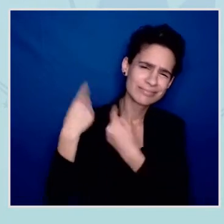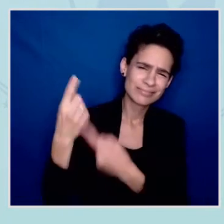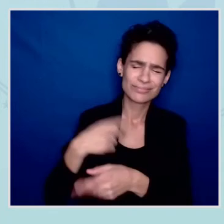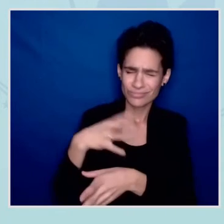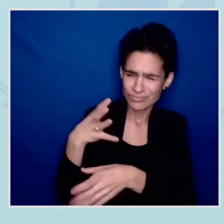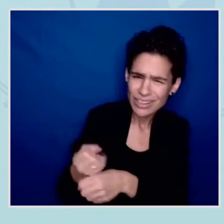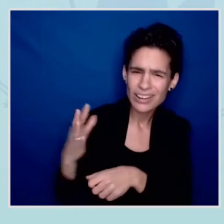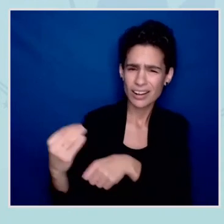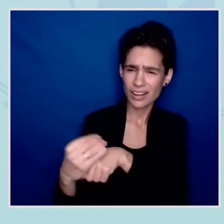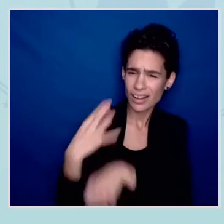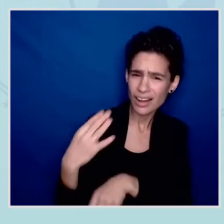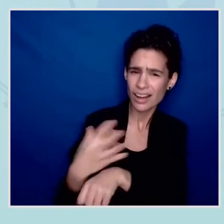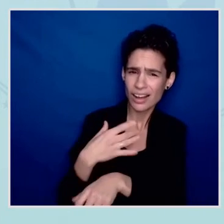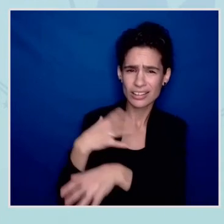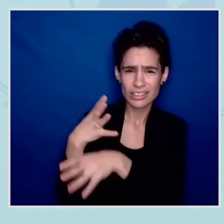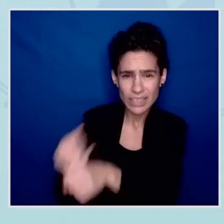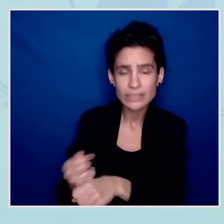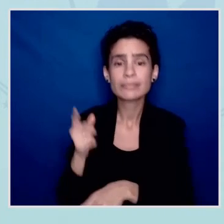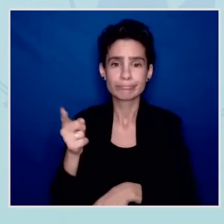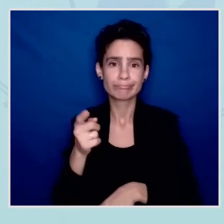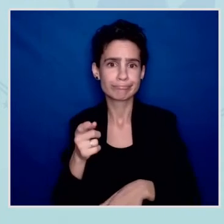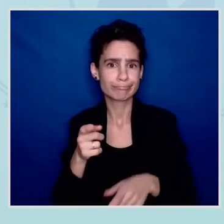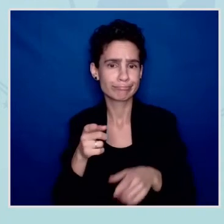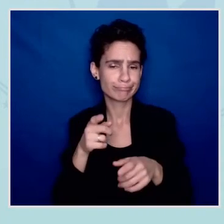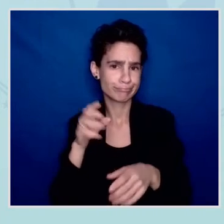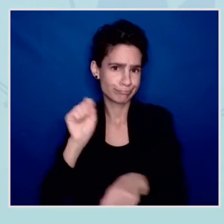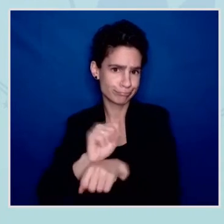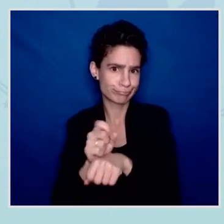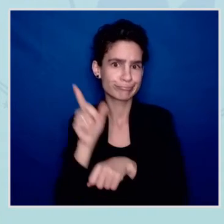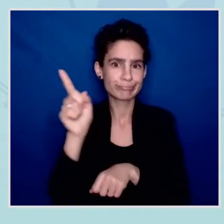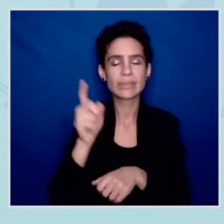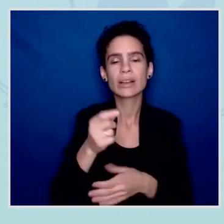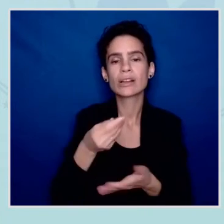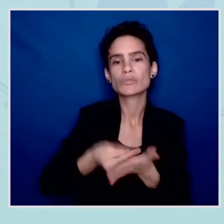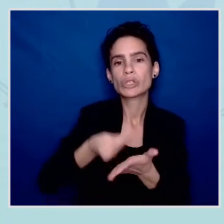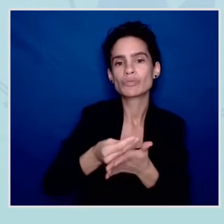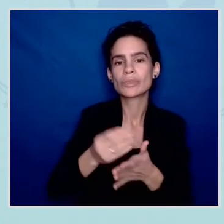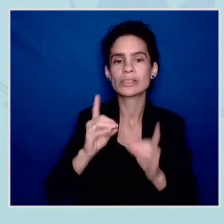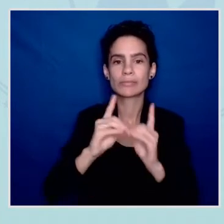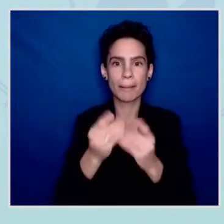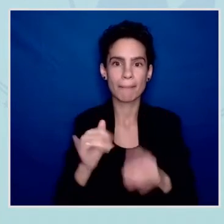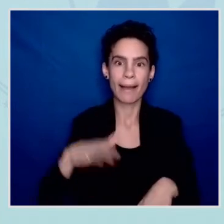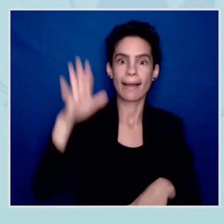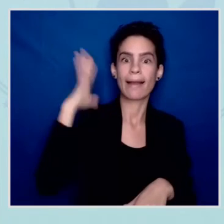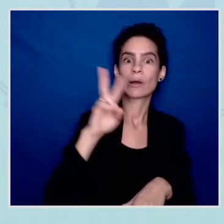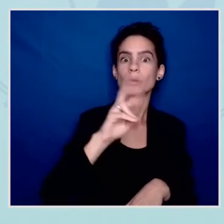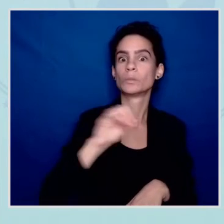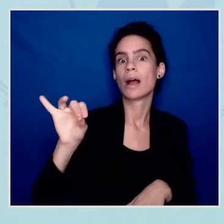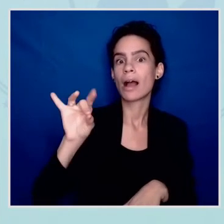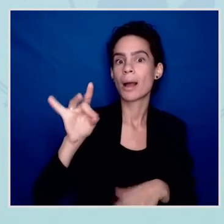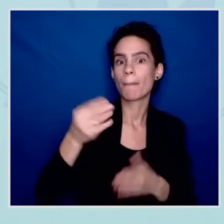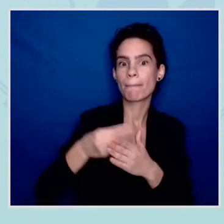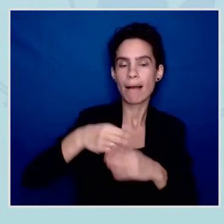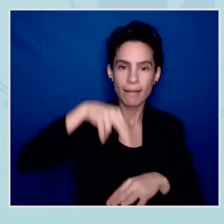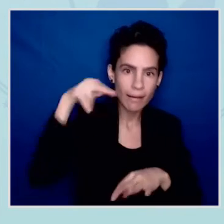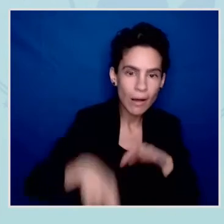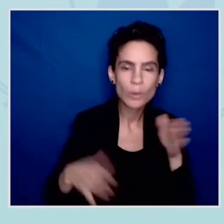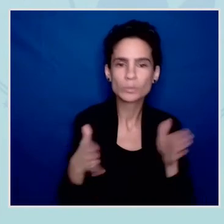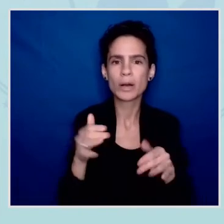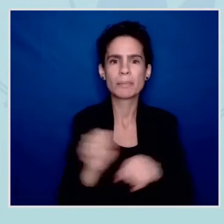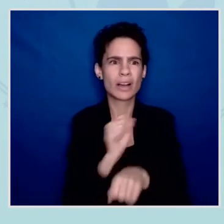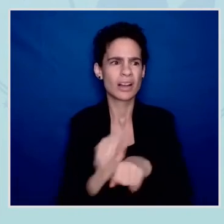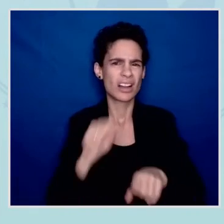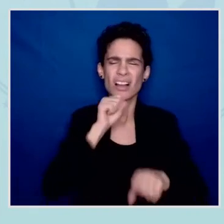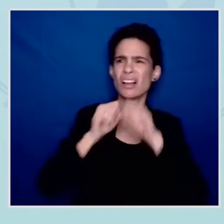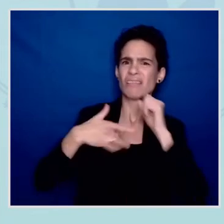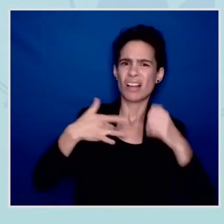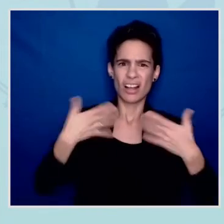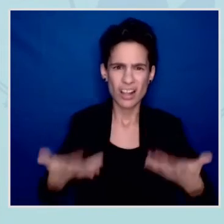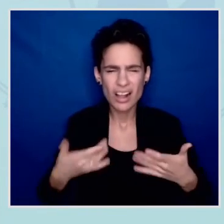NOMINATE, I HAVE TO ADMIT A